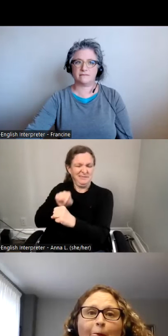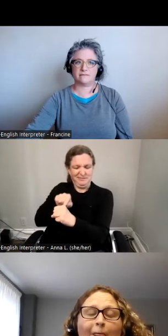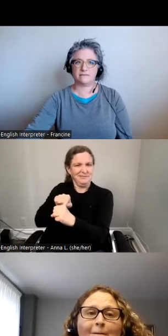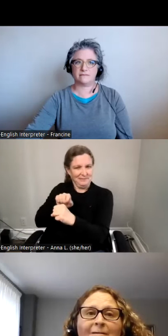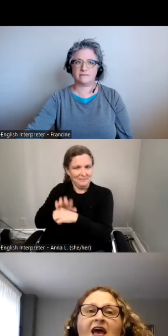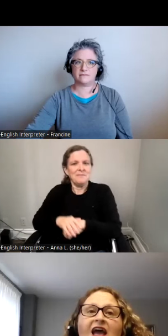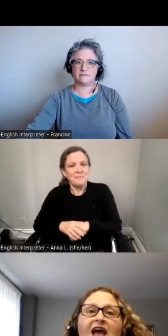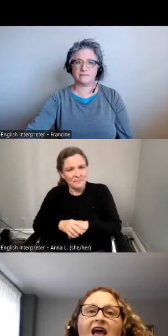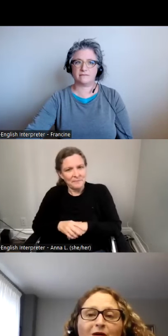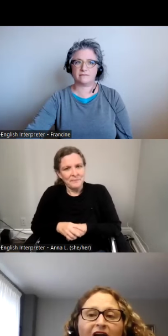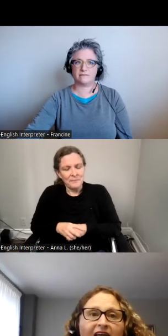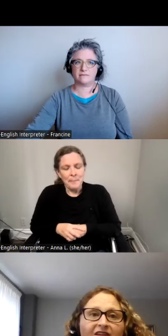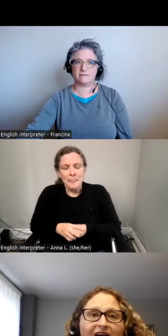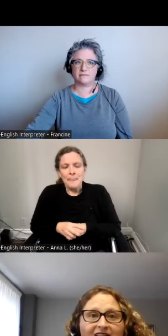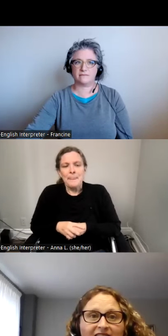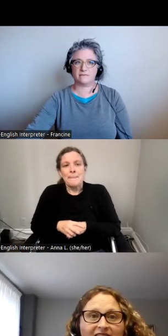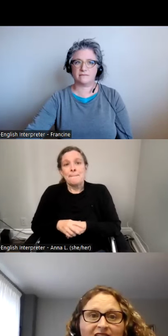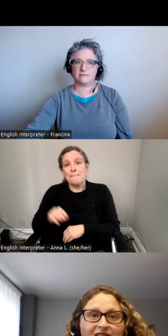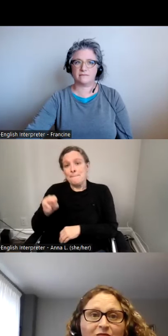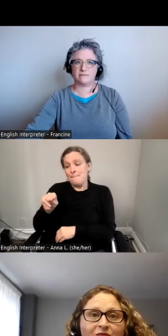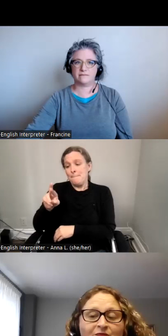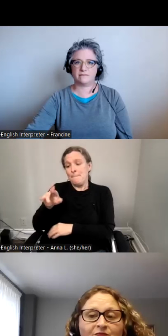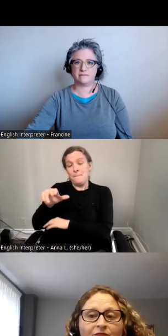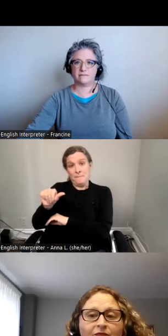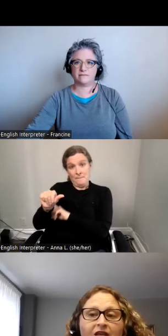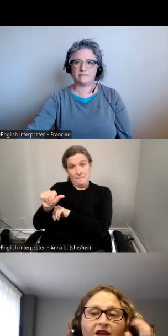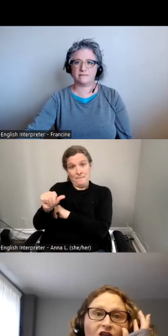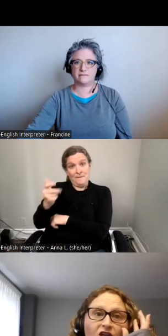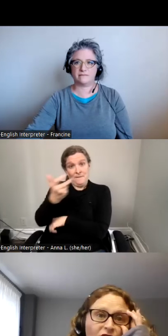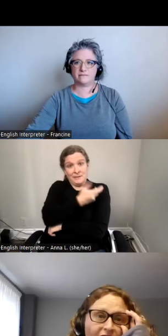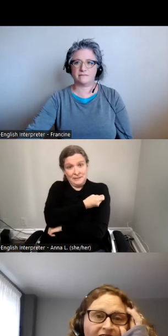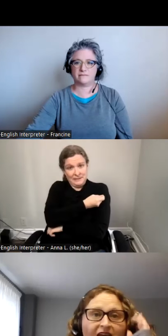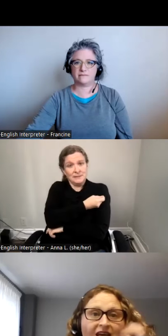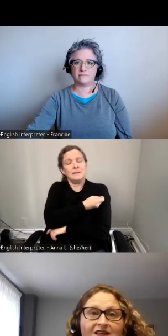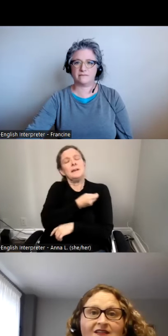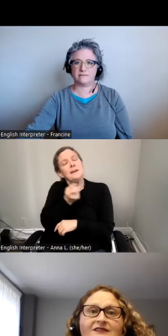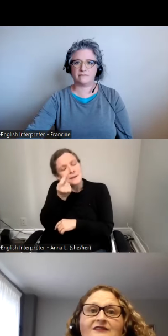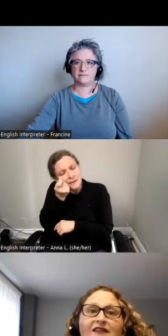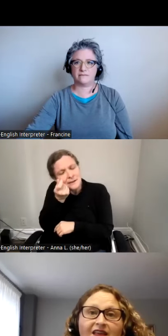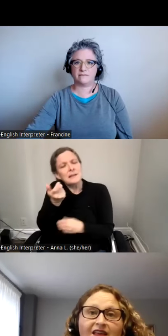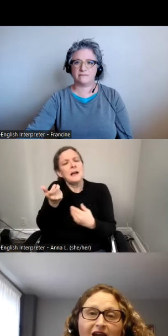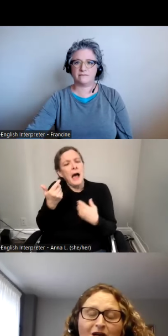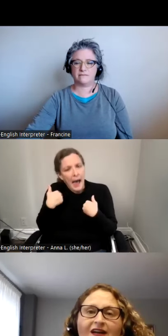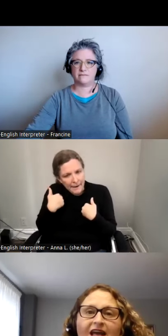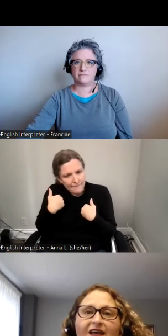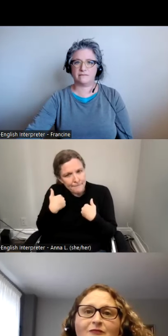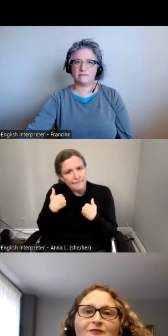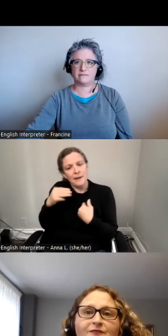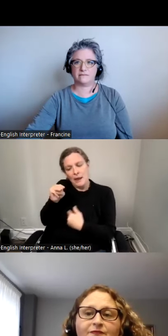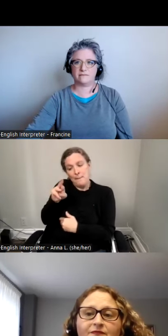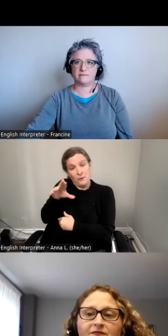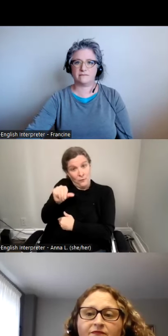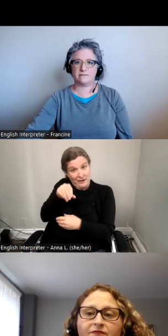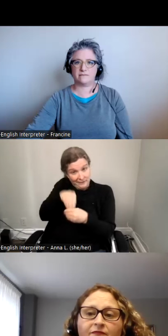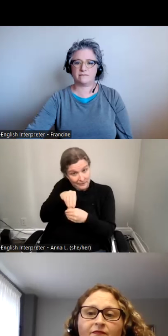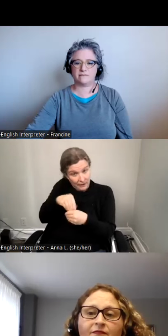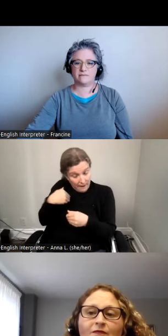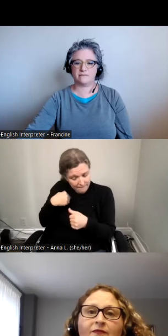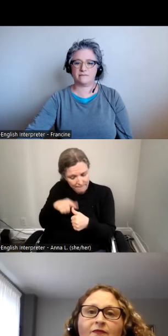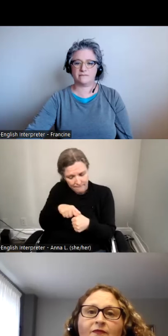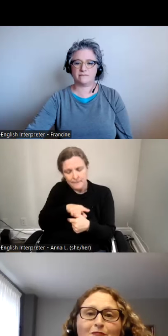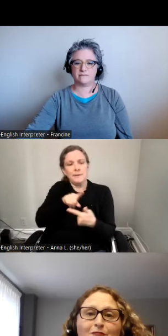Your immune system, will recognize it and help destroy it.